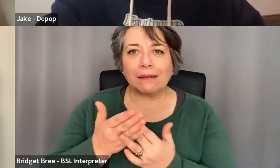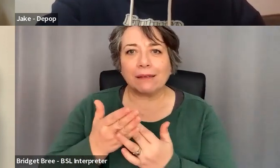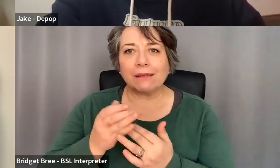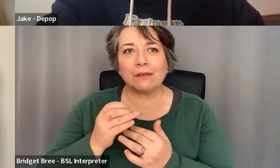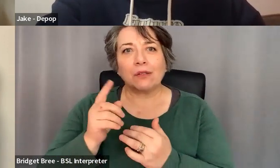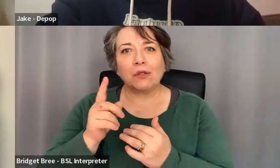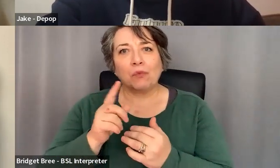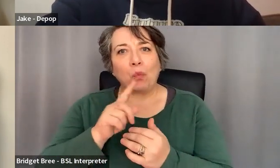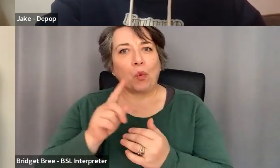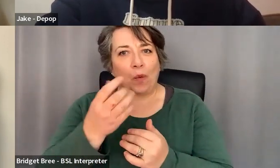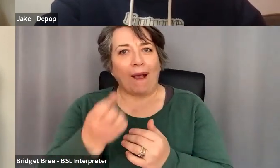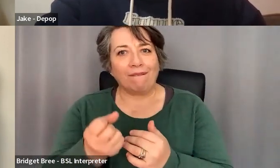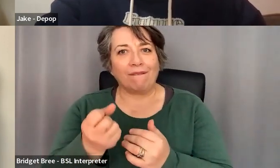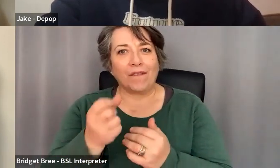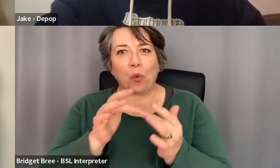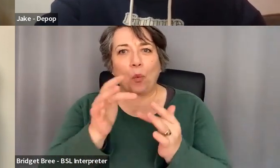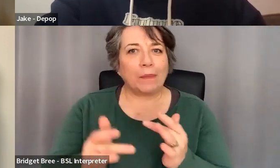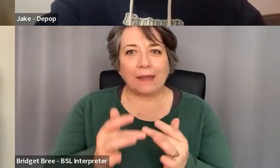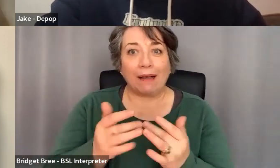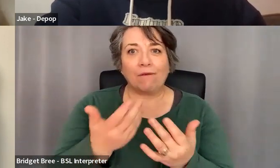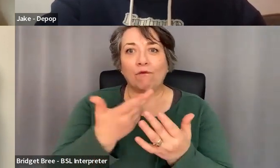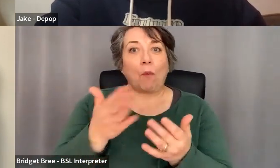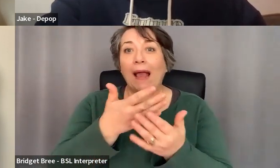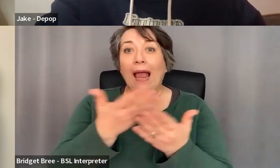Oh, sorry! Brilliant! Brilliant.